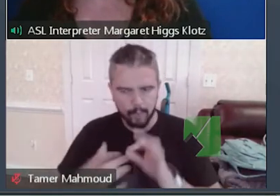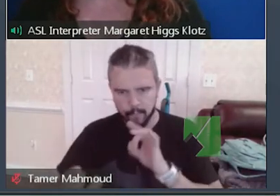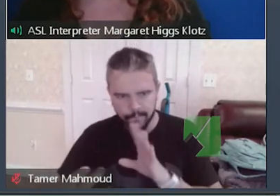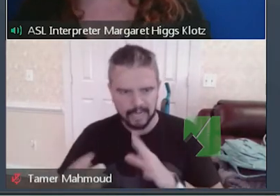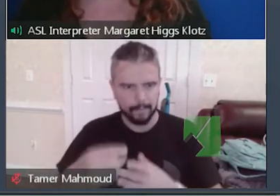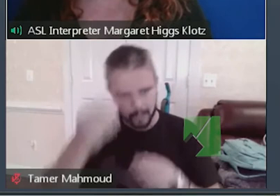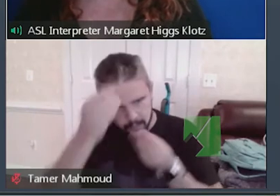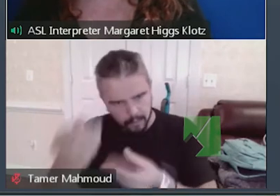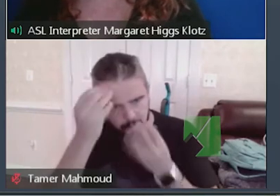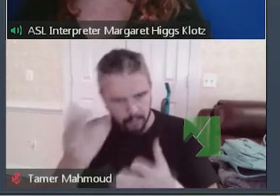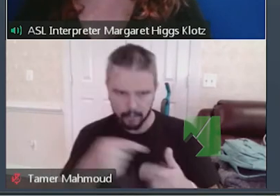it's a very con busy,